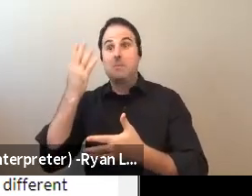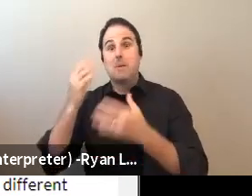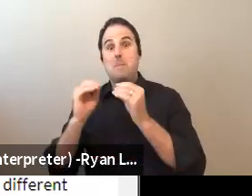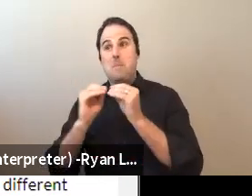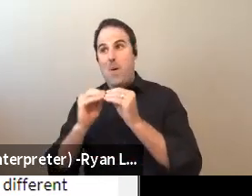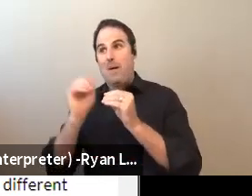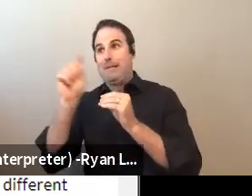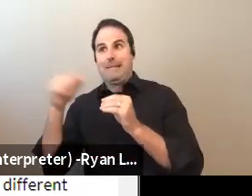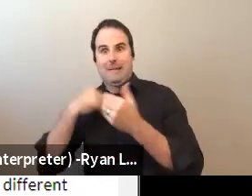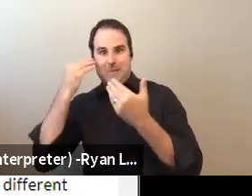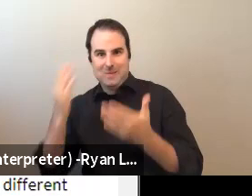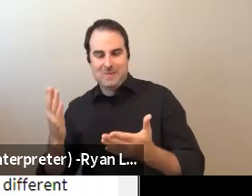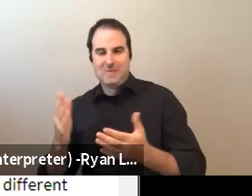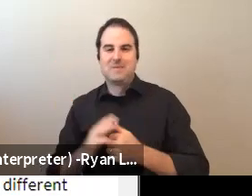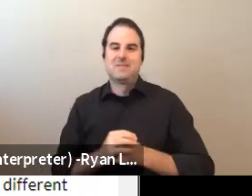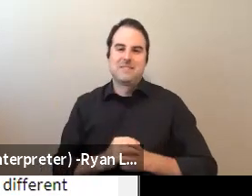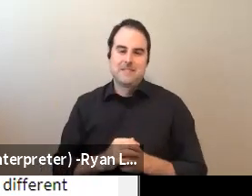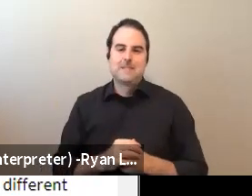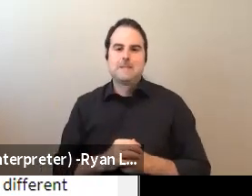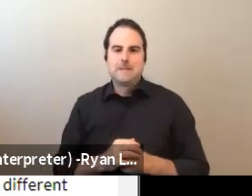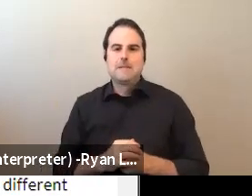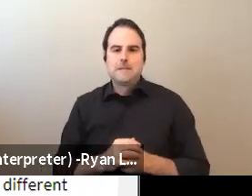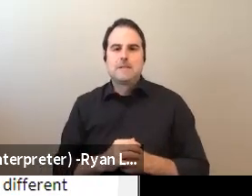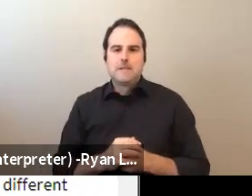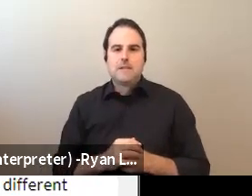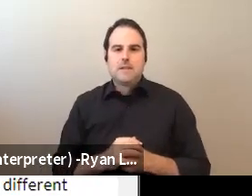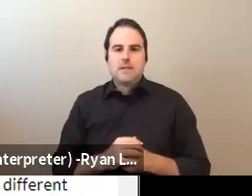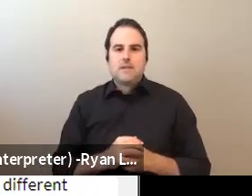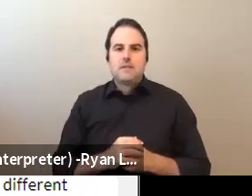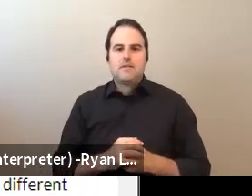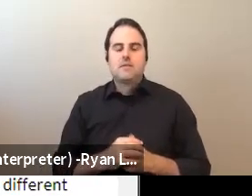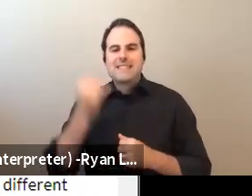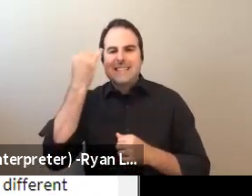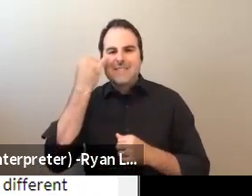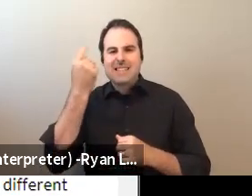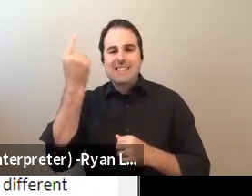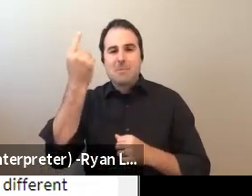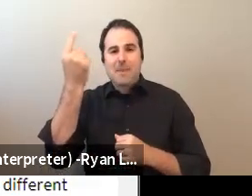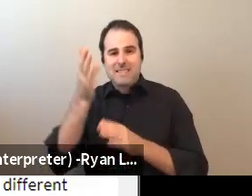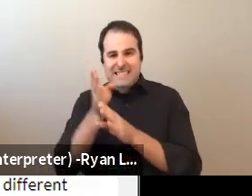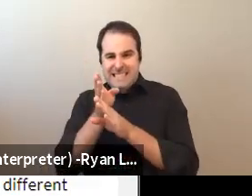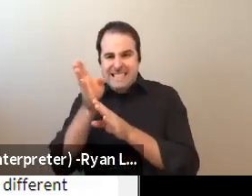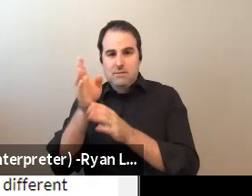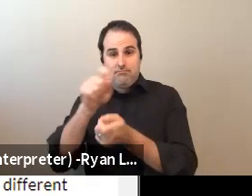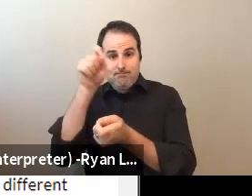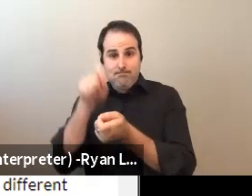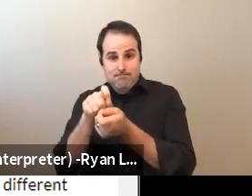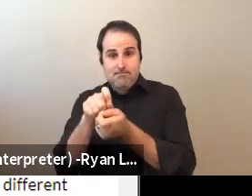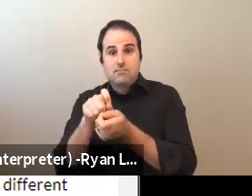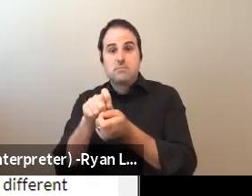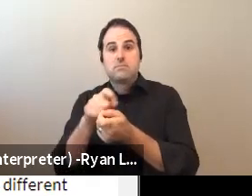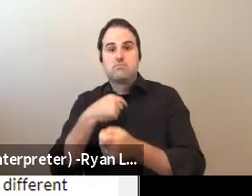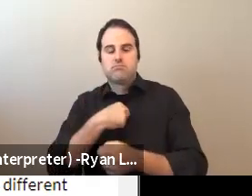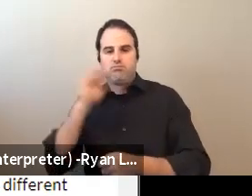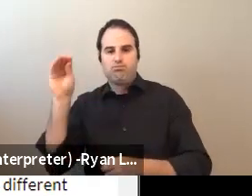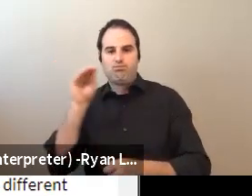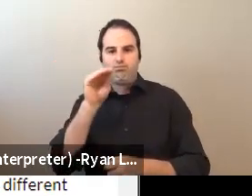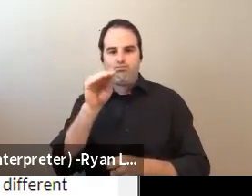Sally Potter: You know, if there's a if there's specific. So, for example, Nova is for psychology writing Commons is for English